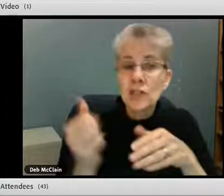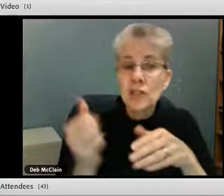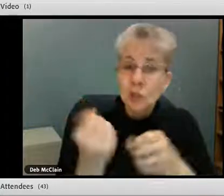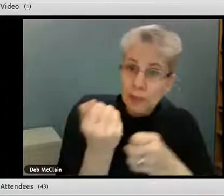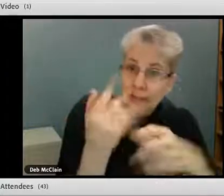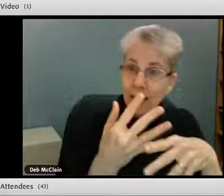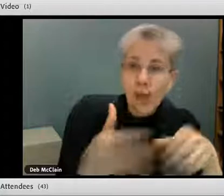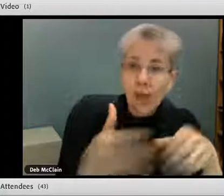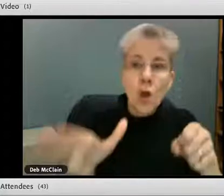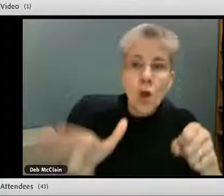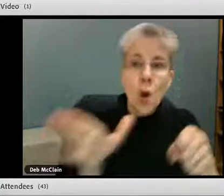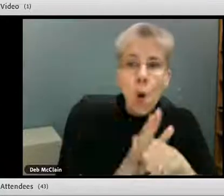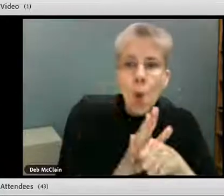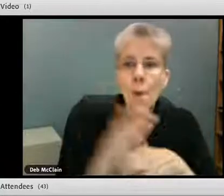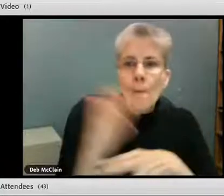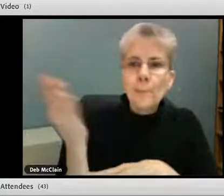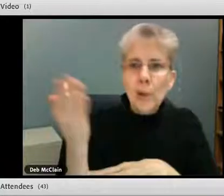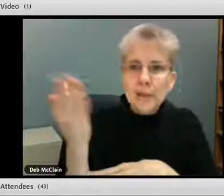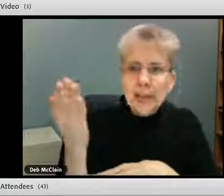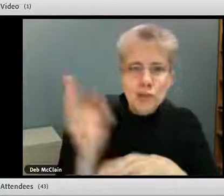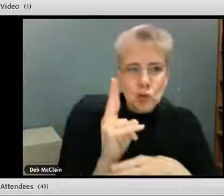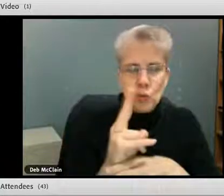and use it as you find beneficial for you.